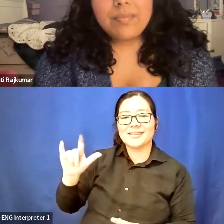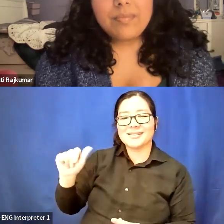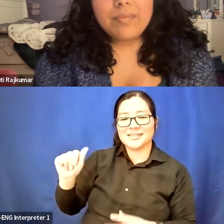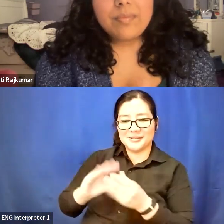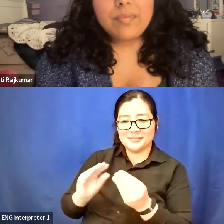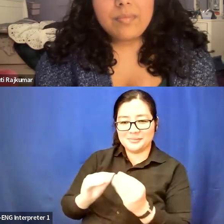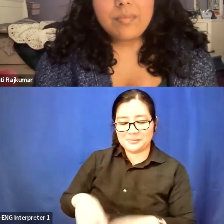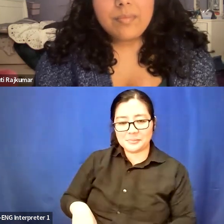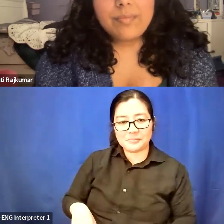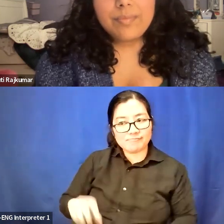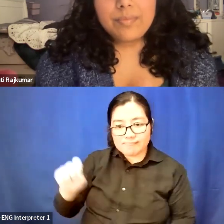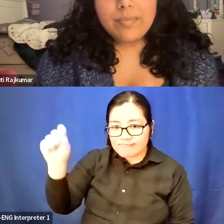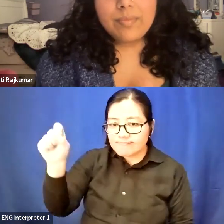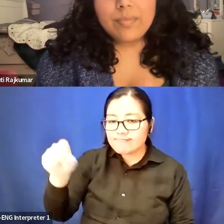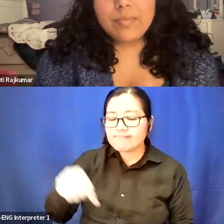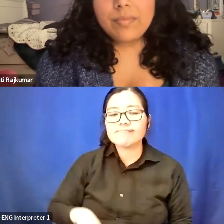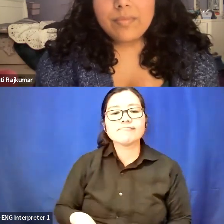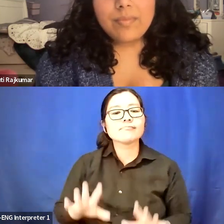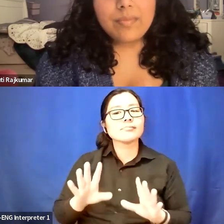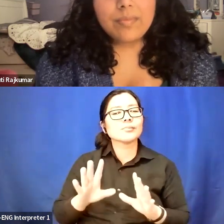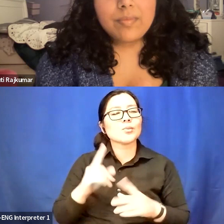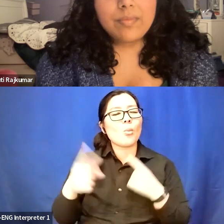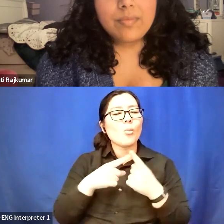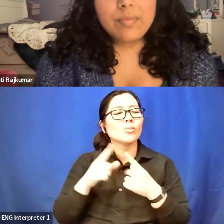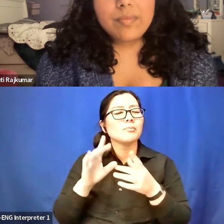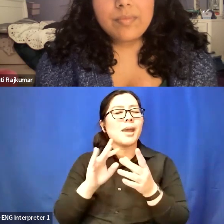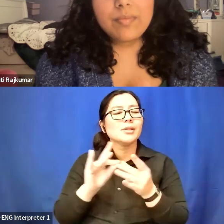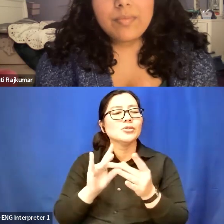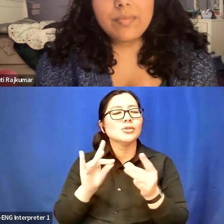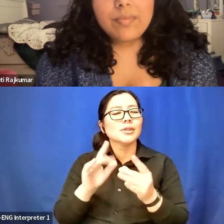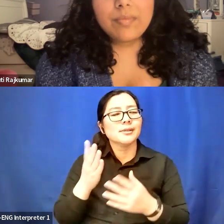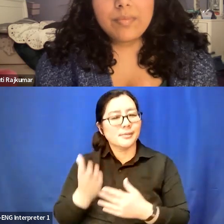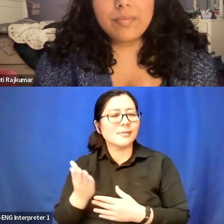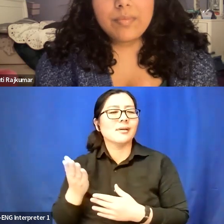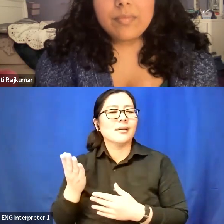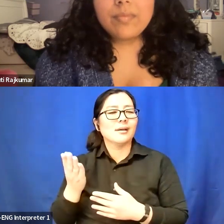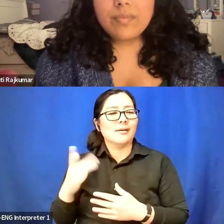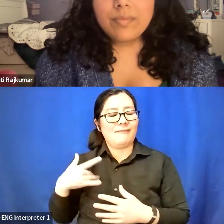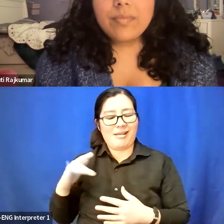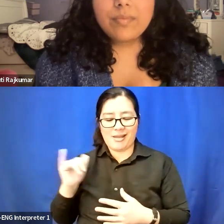Yeah. So like as you mentioned, how you felt like your Asian and disabled